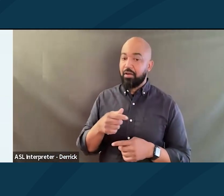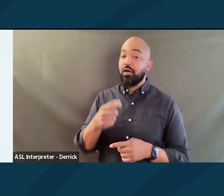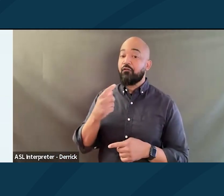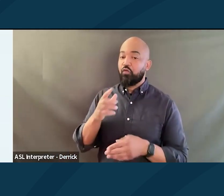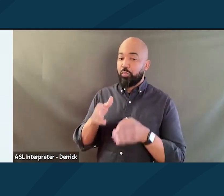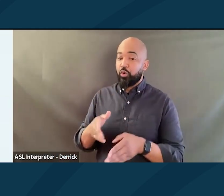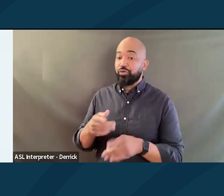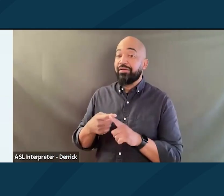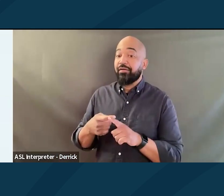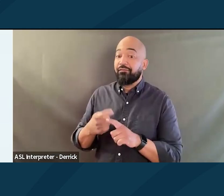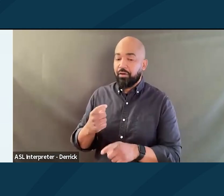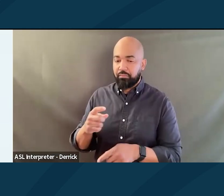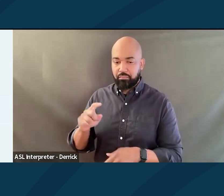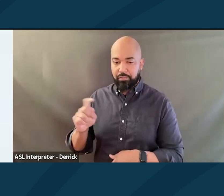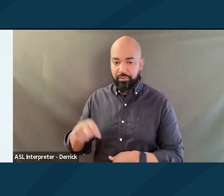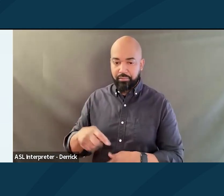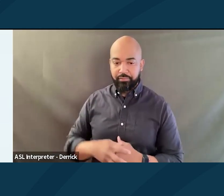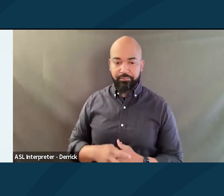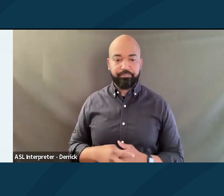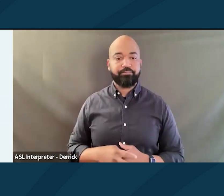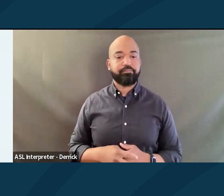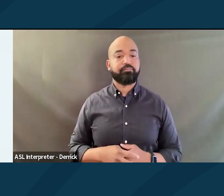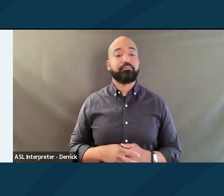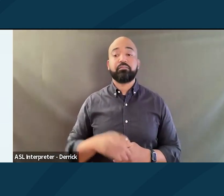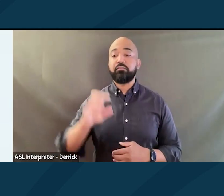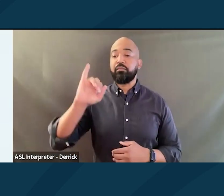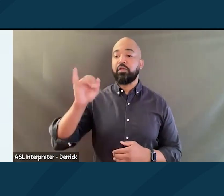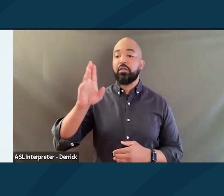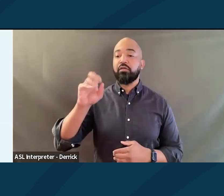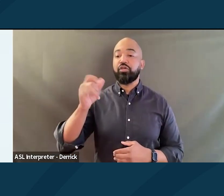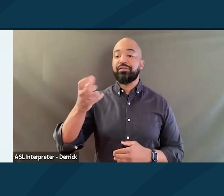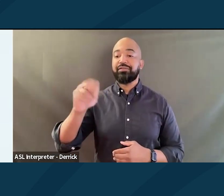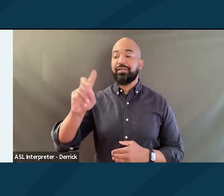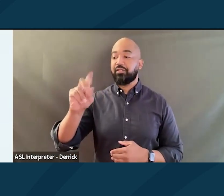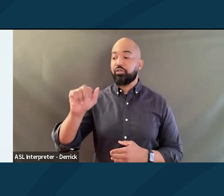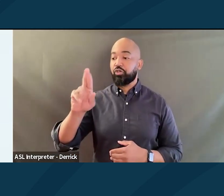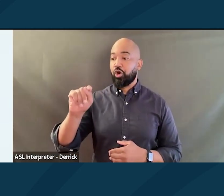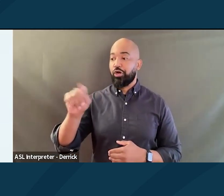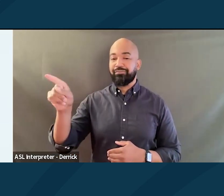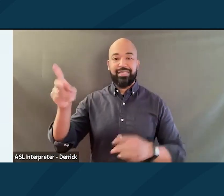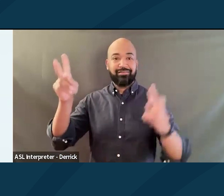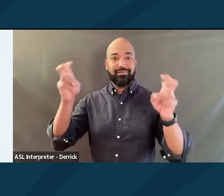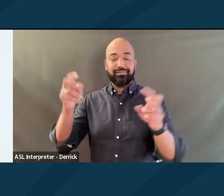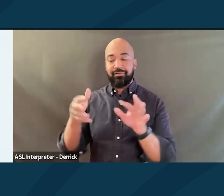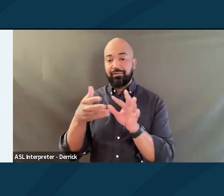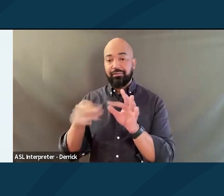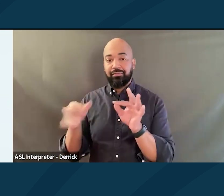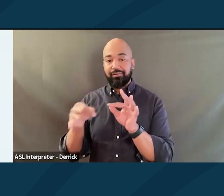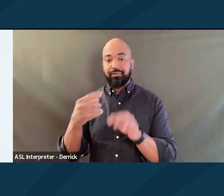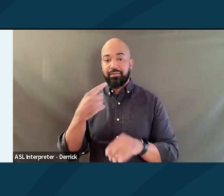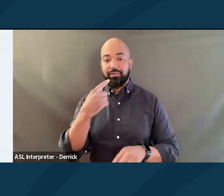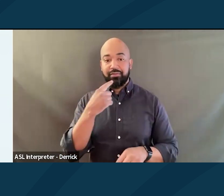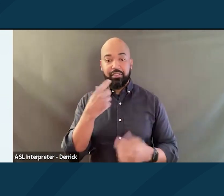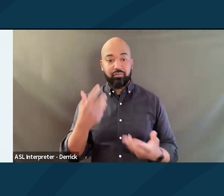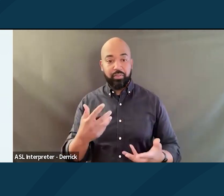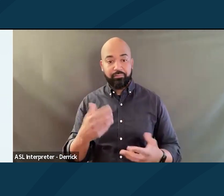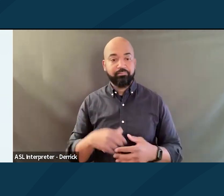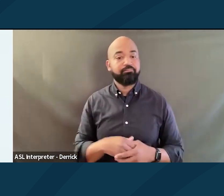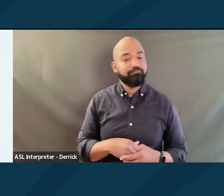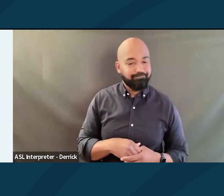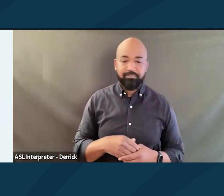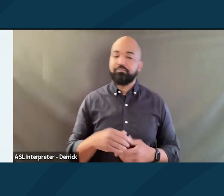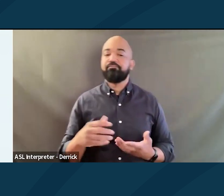I think about what Justin Thorpe said that what is the most important thing in your life,